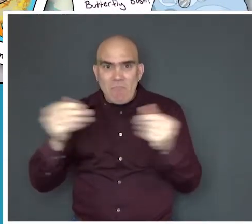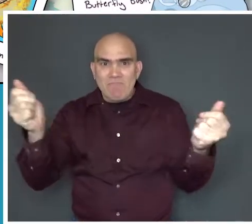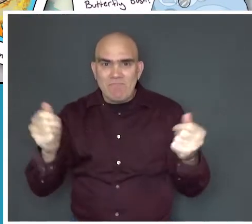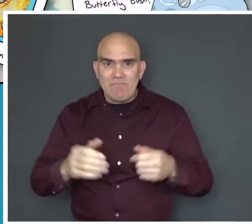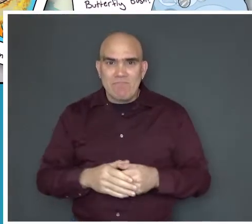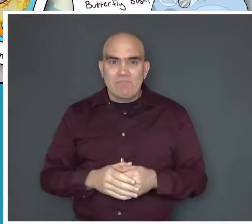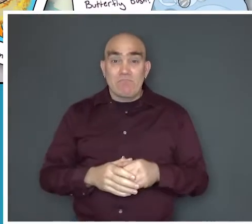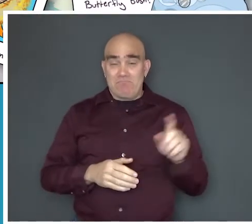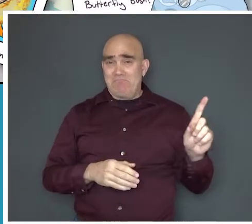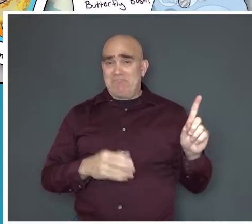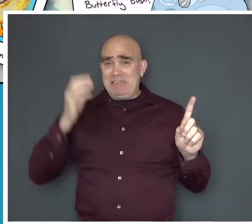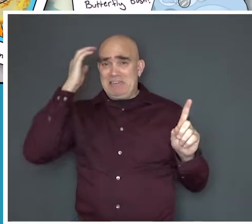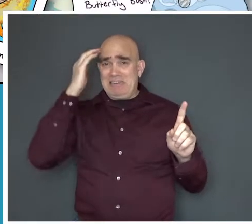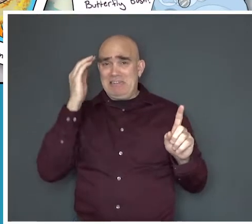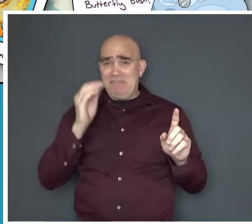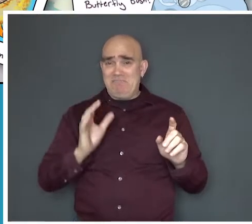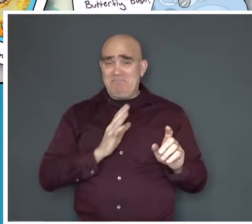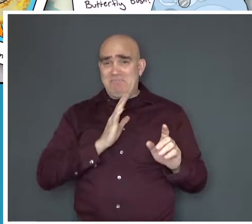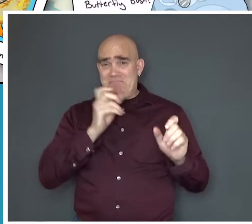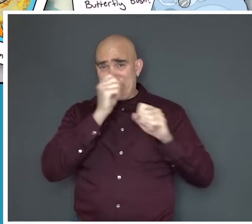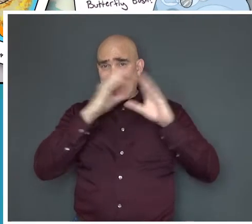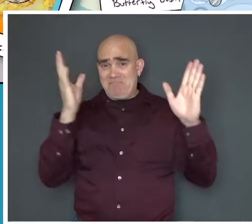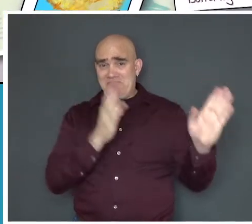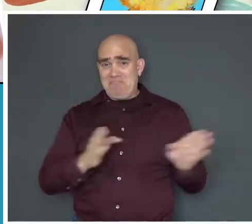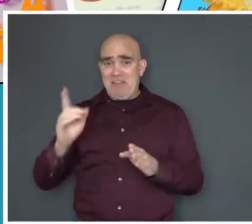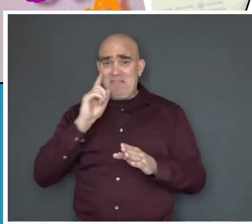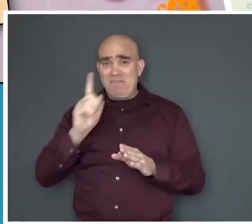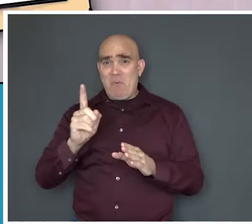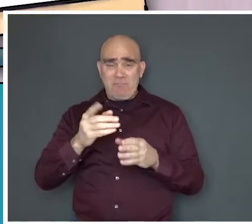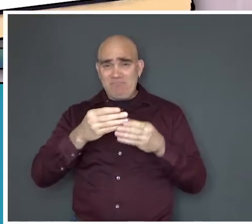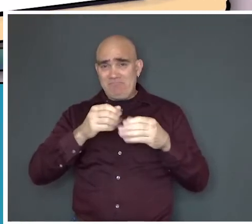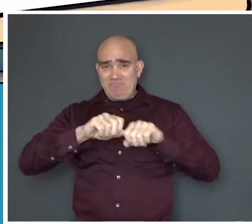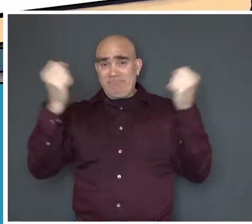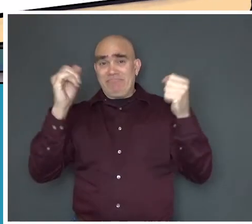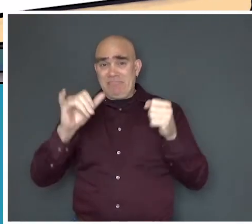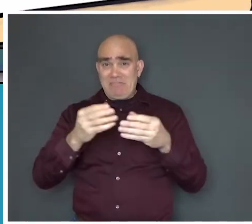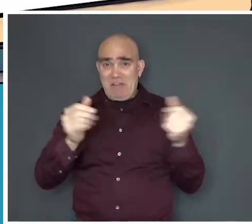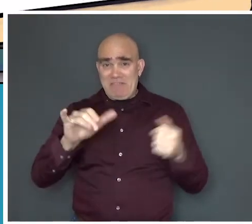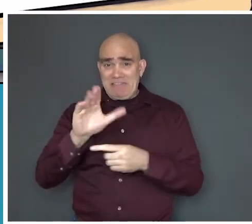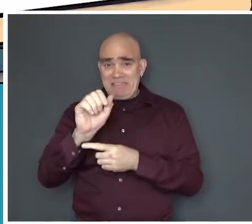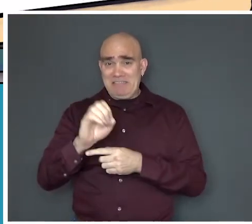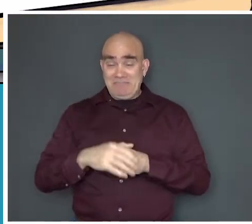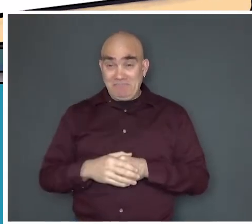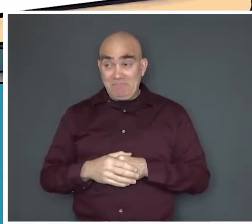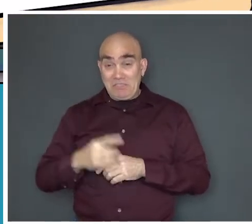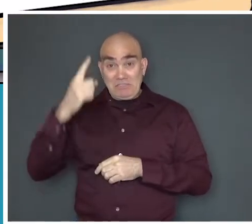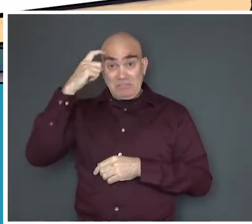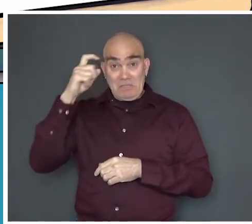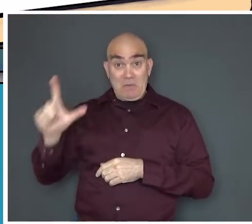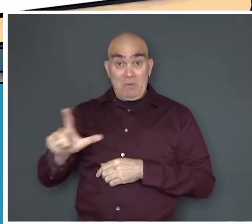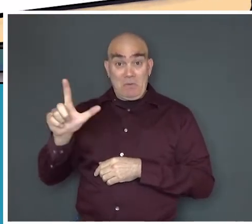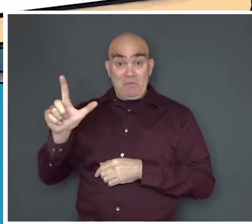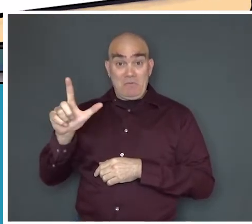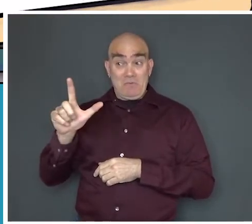Annie's elaborate plan to break this case wide open. Suspect, the Louisville Zoo. A place for family fun